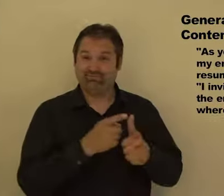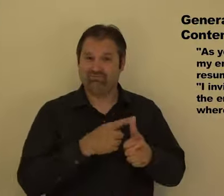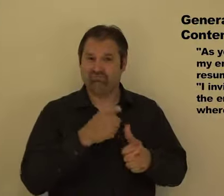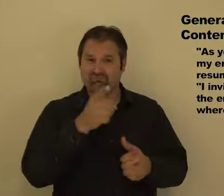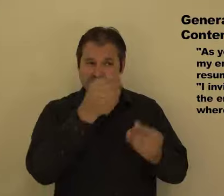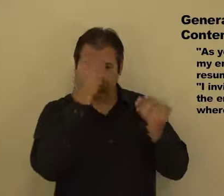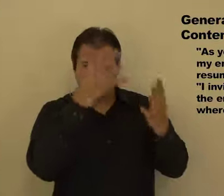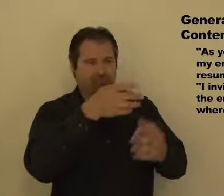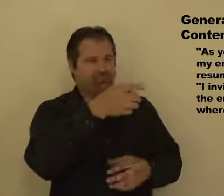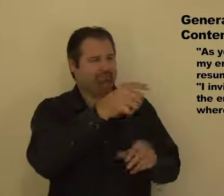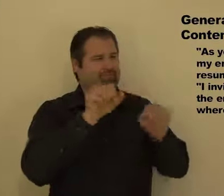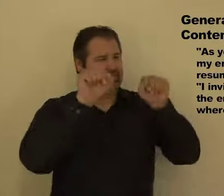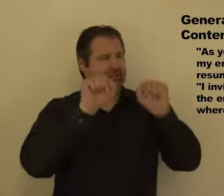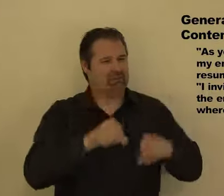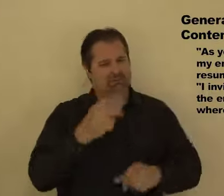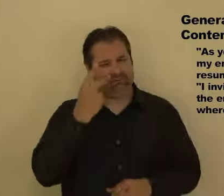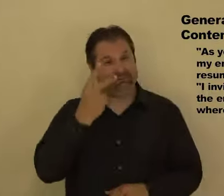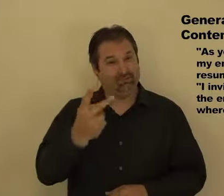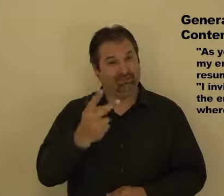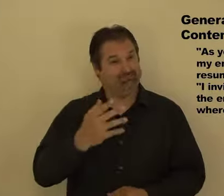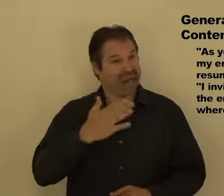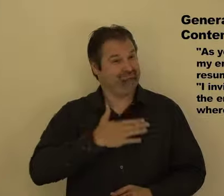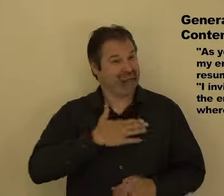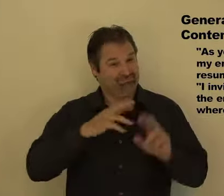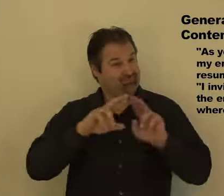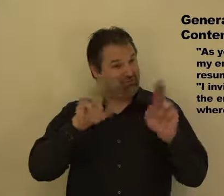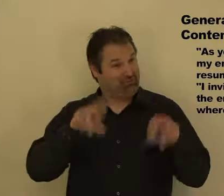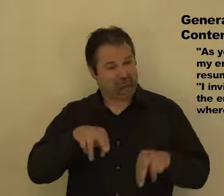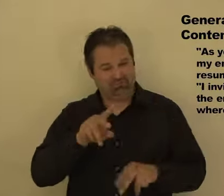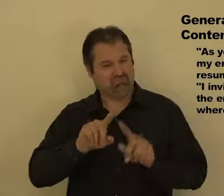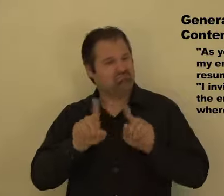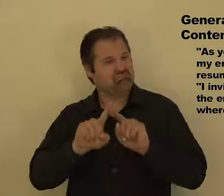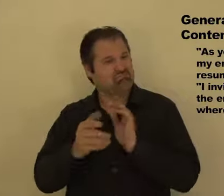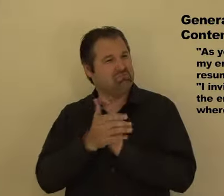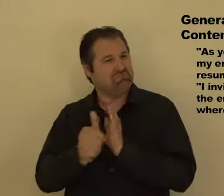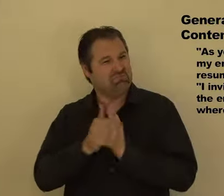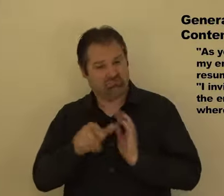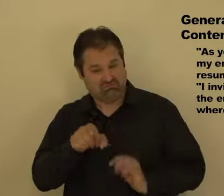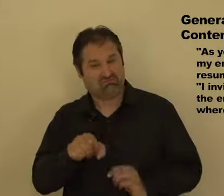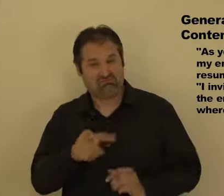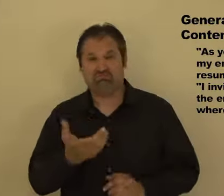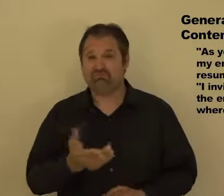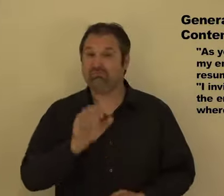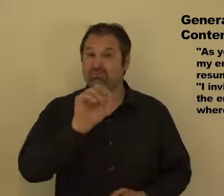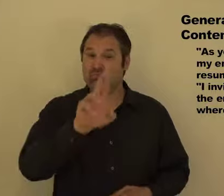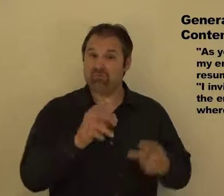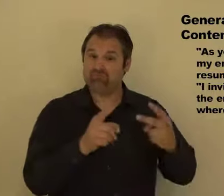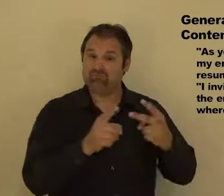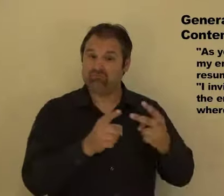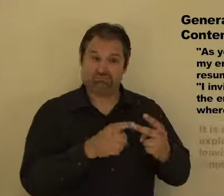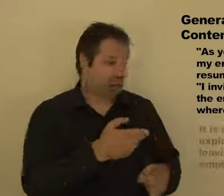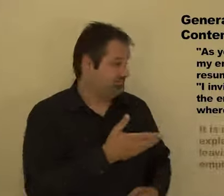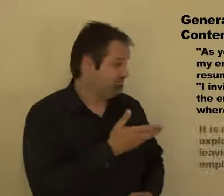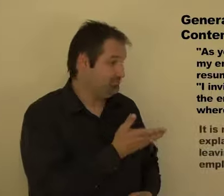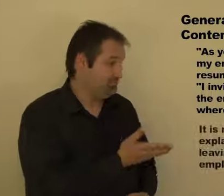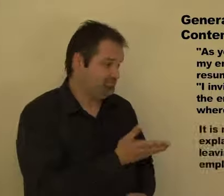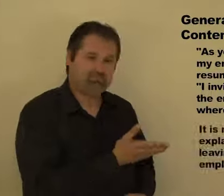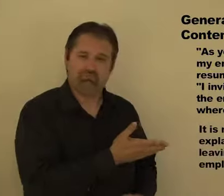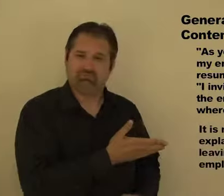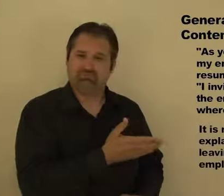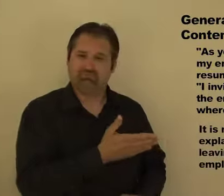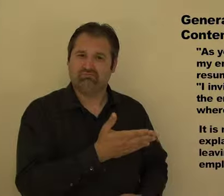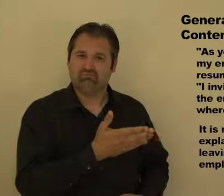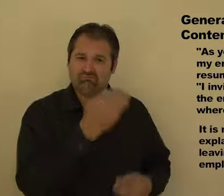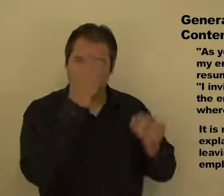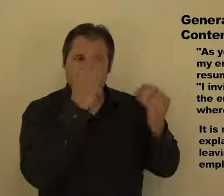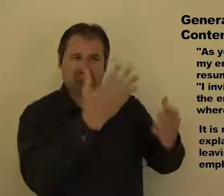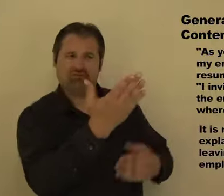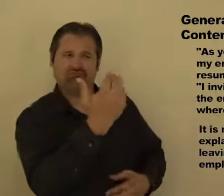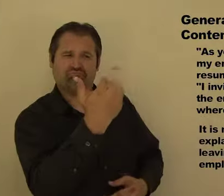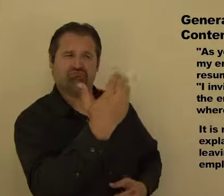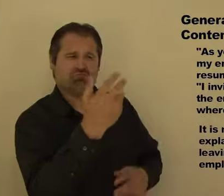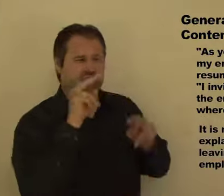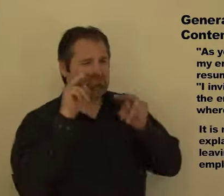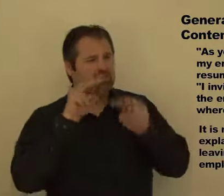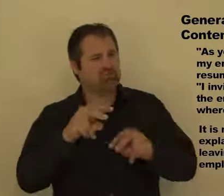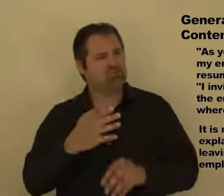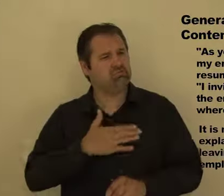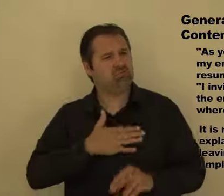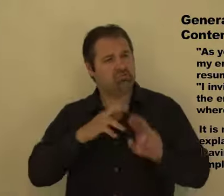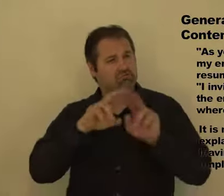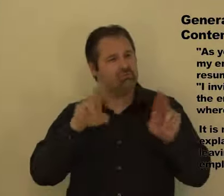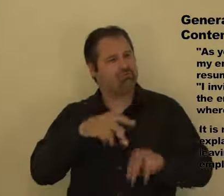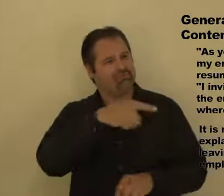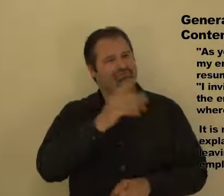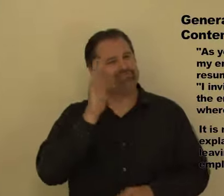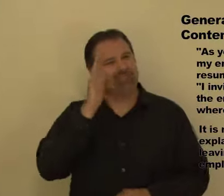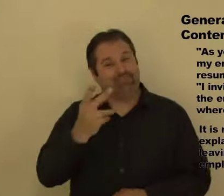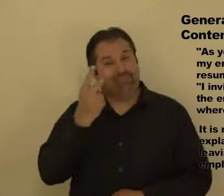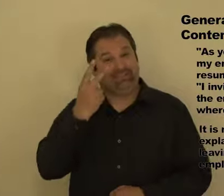resume where you will find, and then you can elaborate.